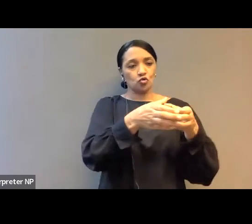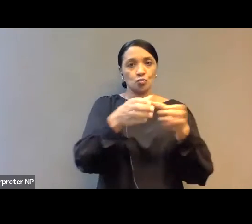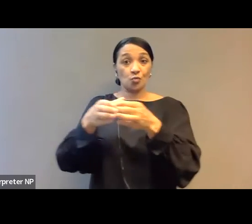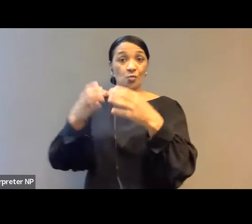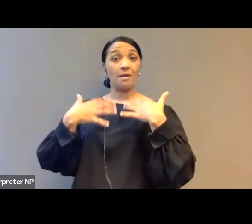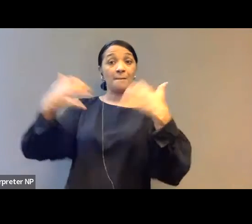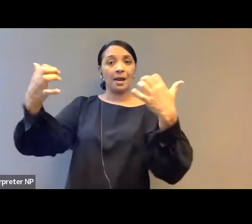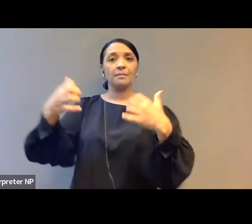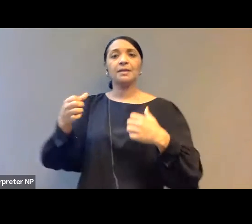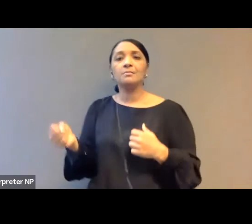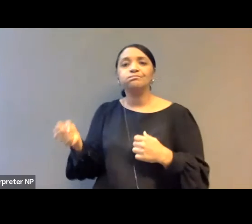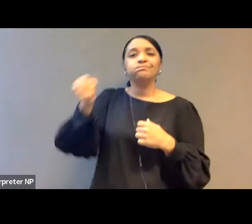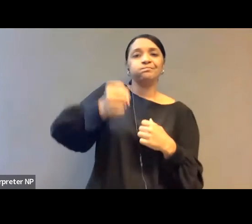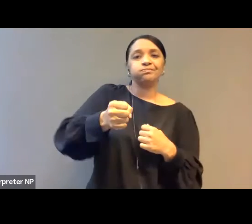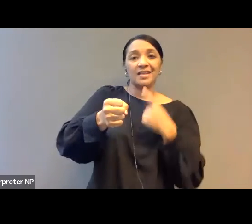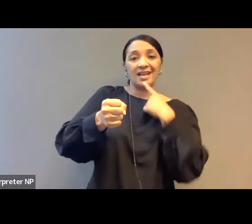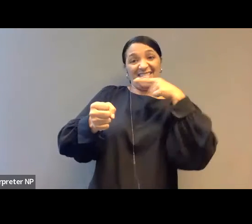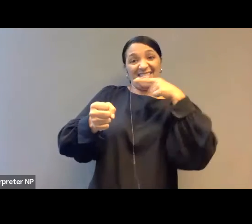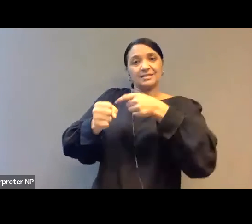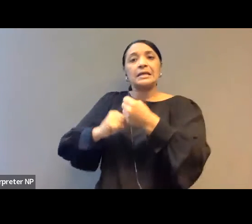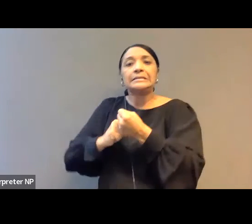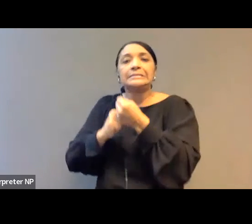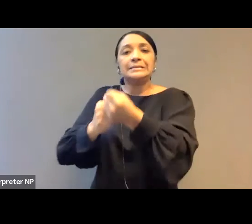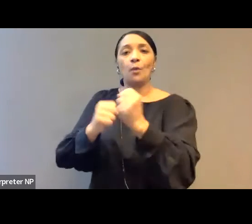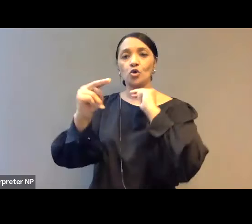also appoint a supporting negotiator, a shadow rapporteur,